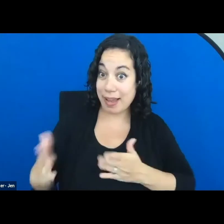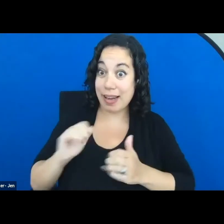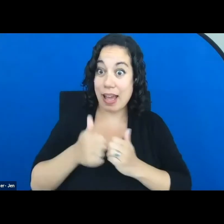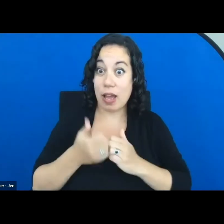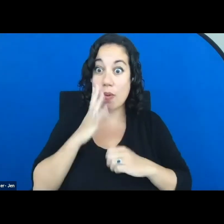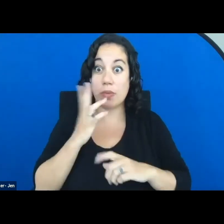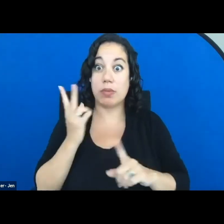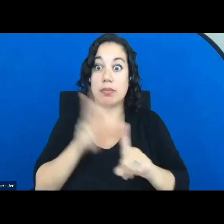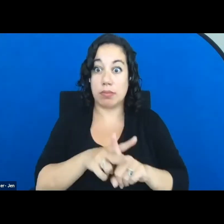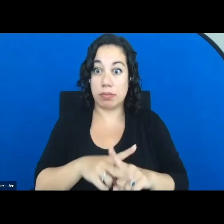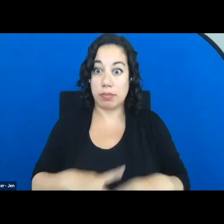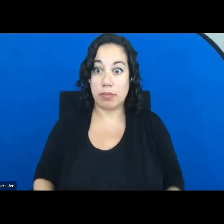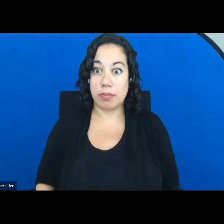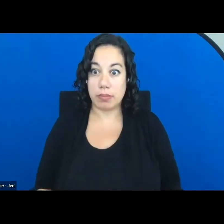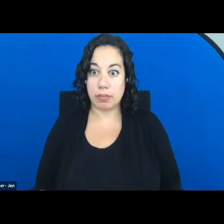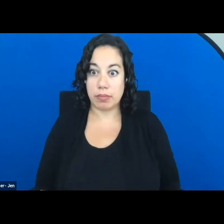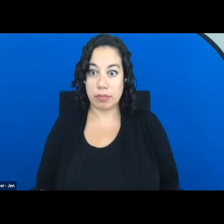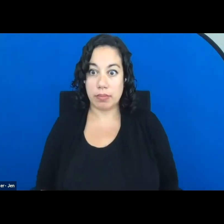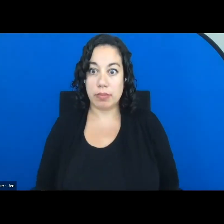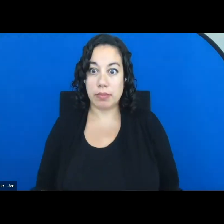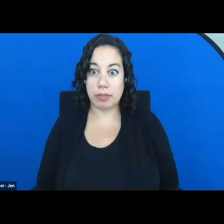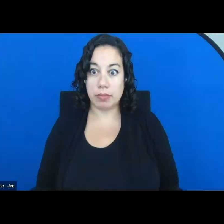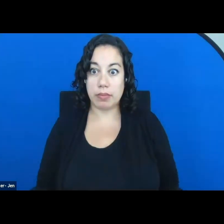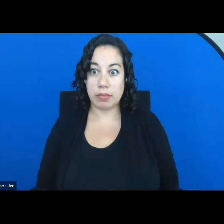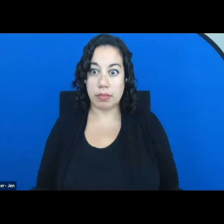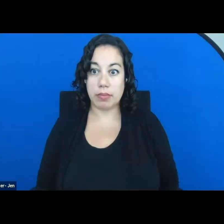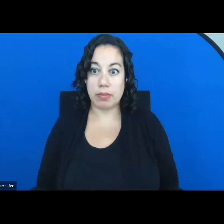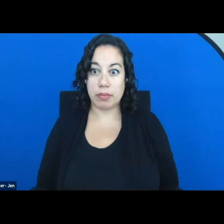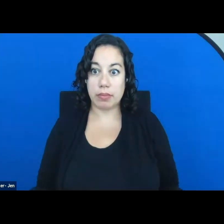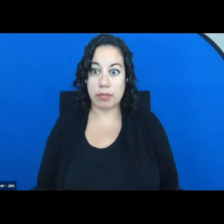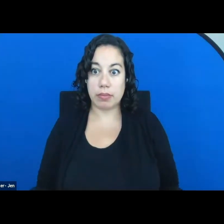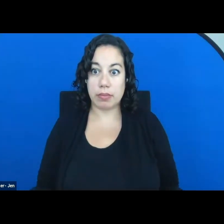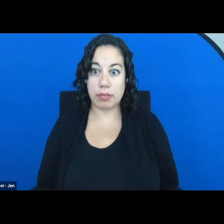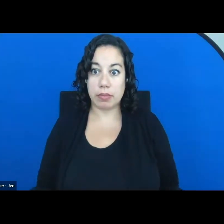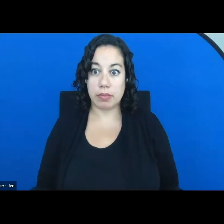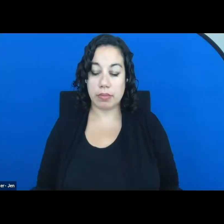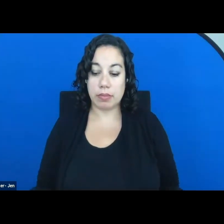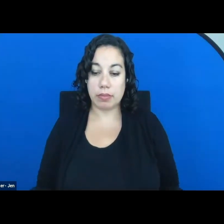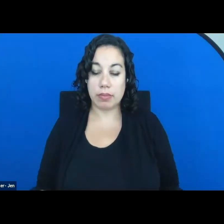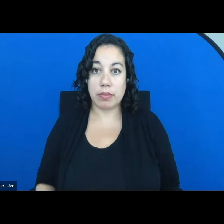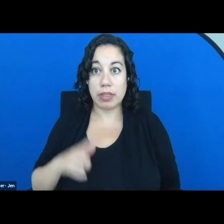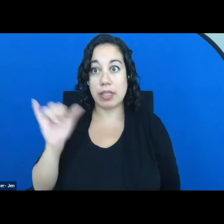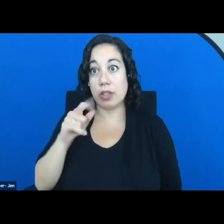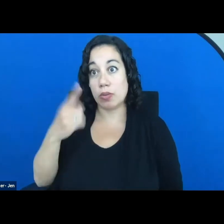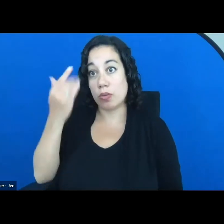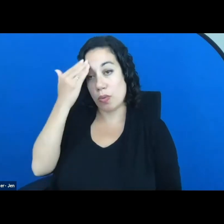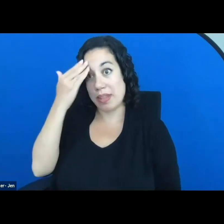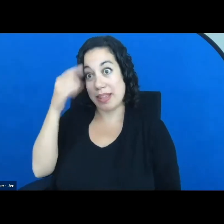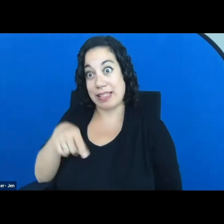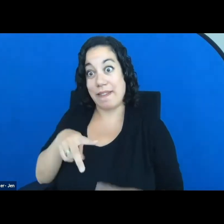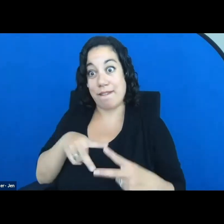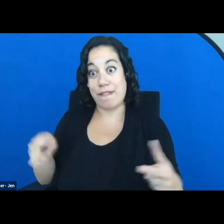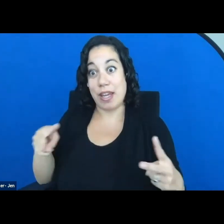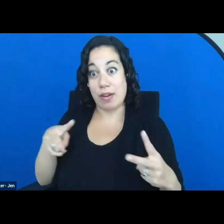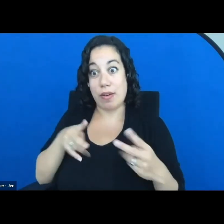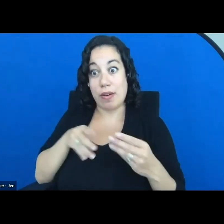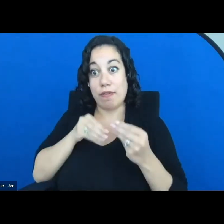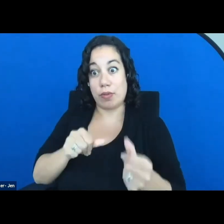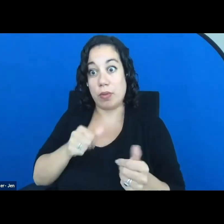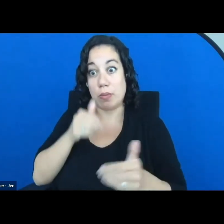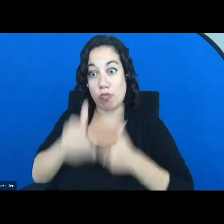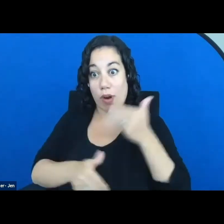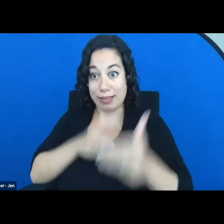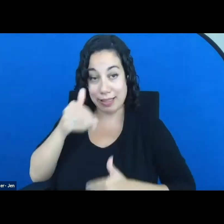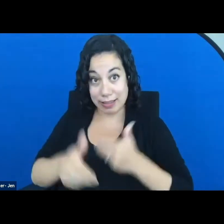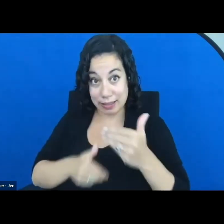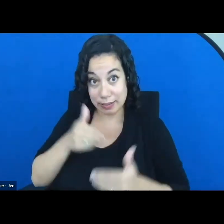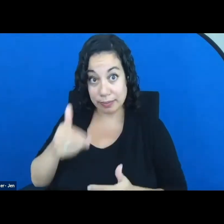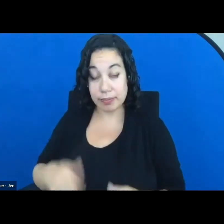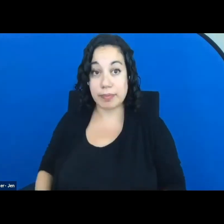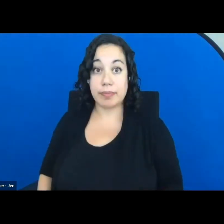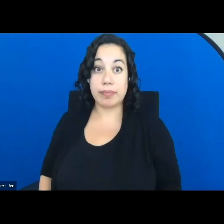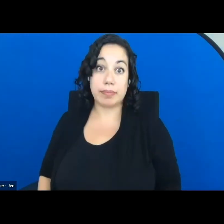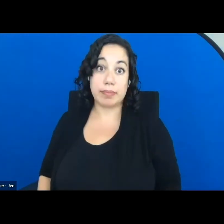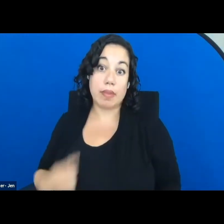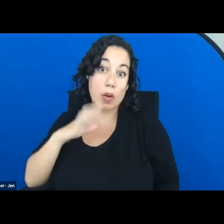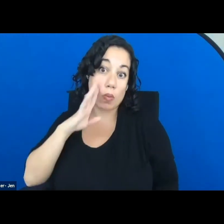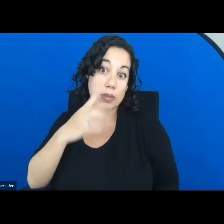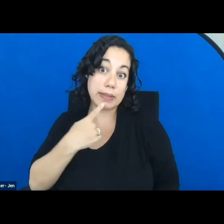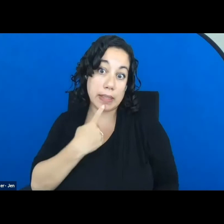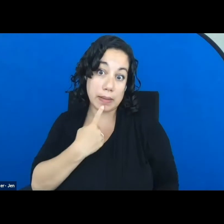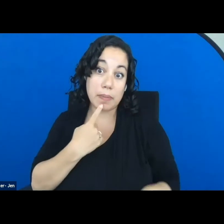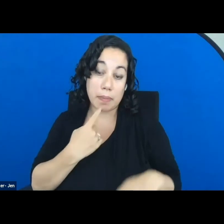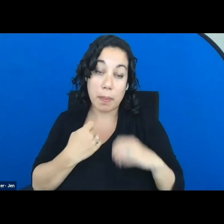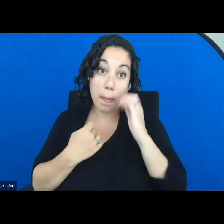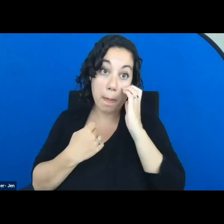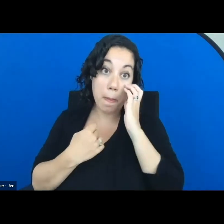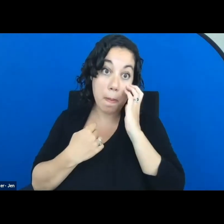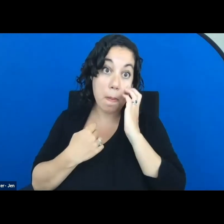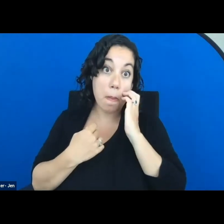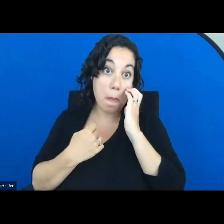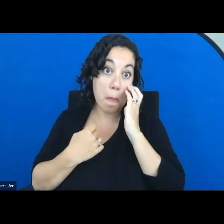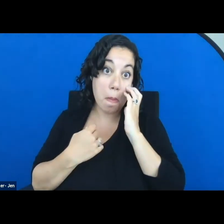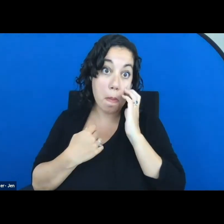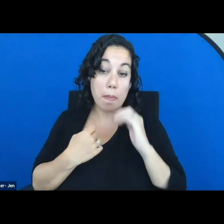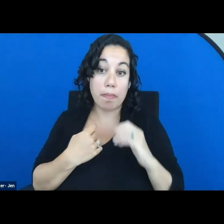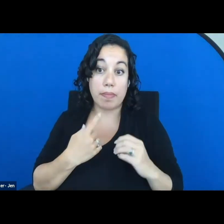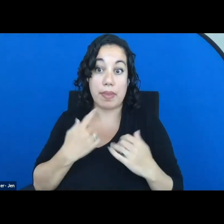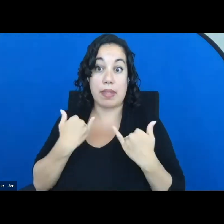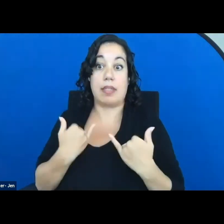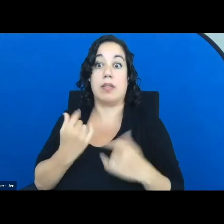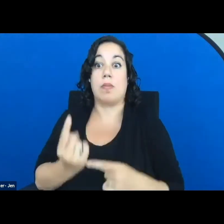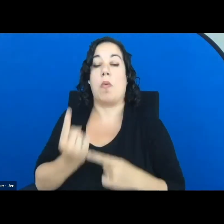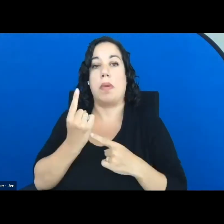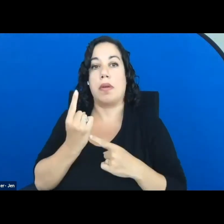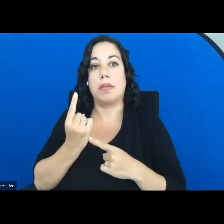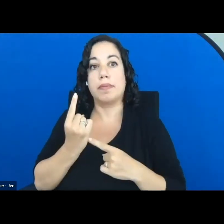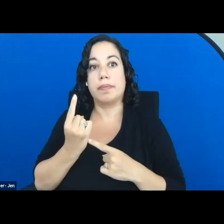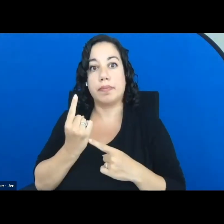As you know, this is a very fluid process, and at this moment I cannot say how